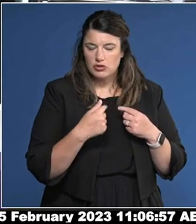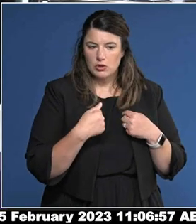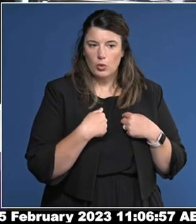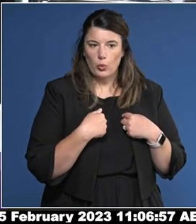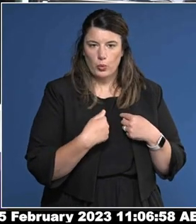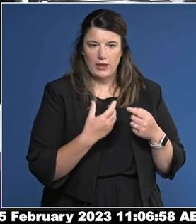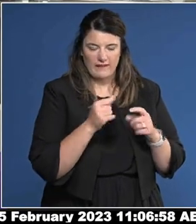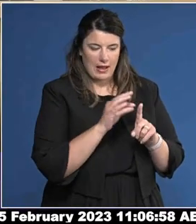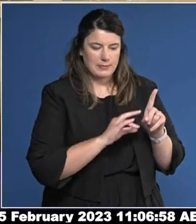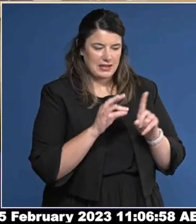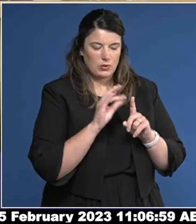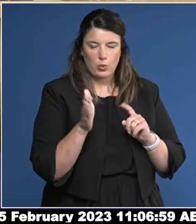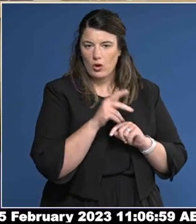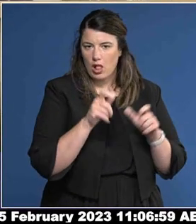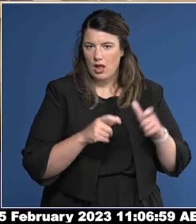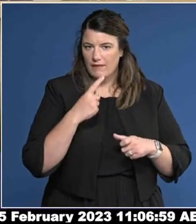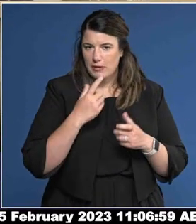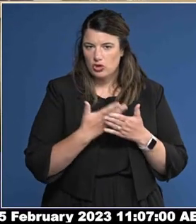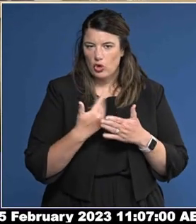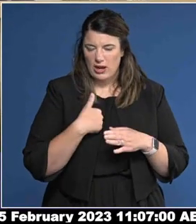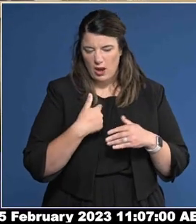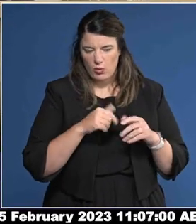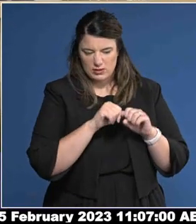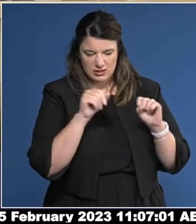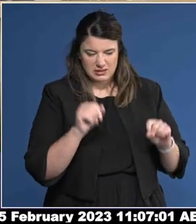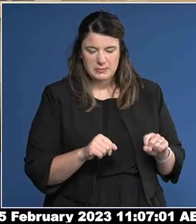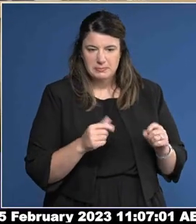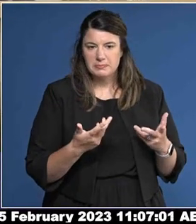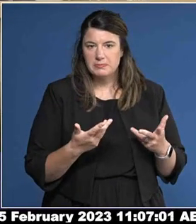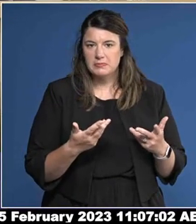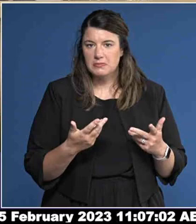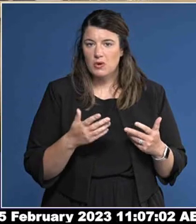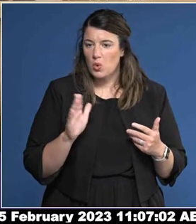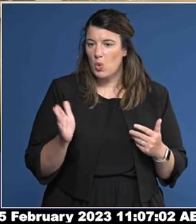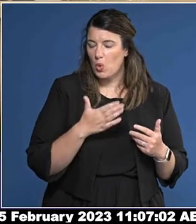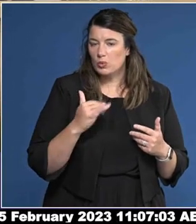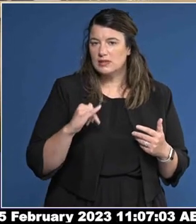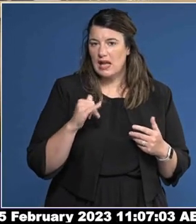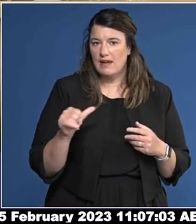system. So there is absolutely no reason at all why any staff member shouldn't have access to that information now.